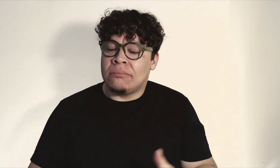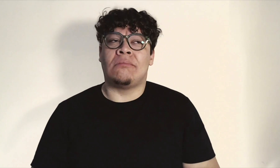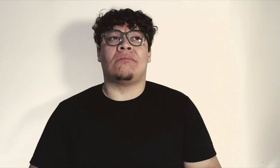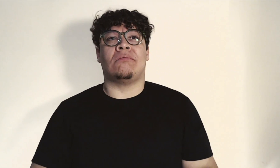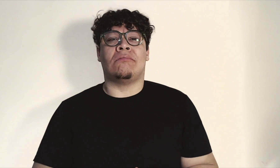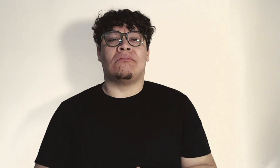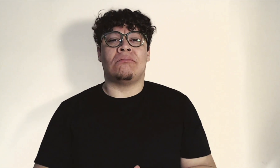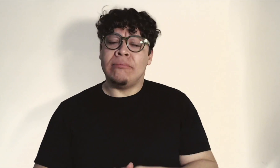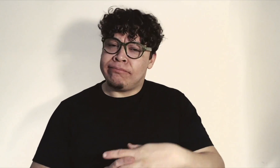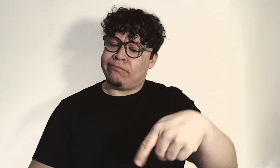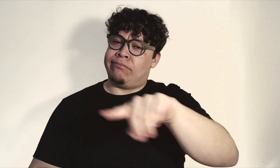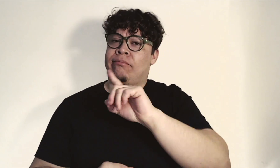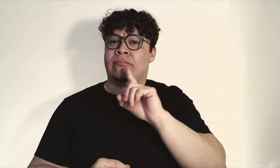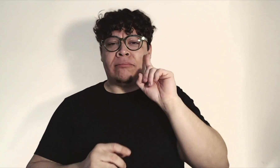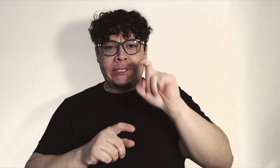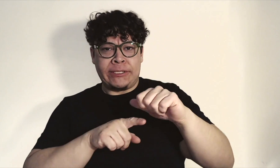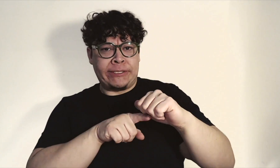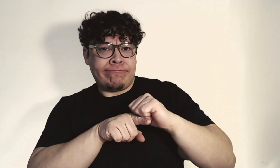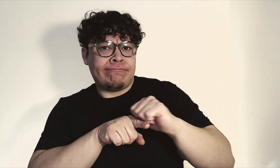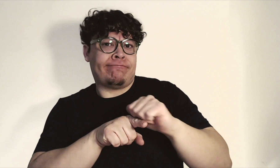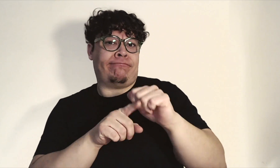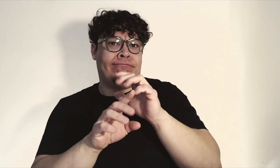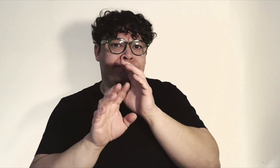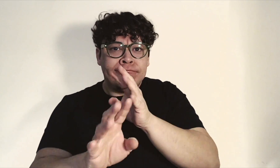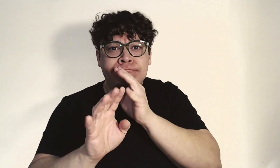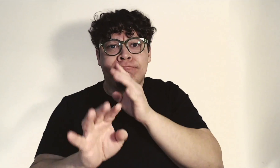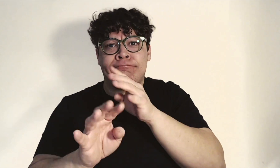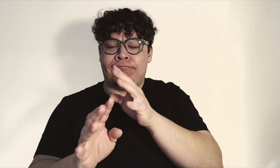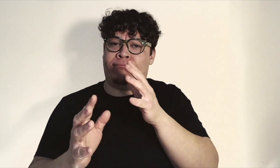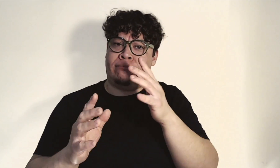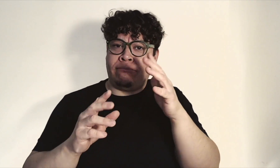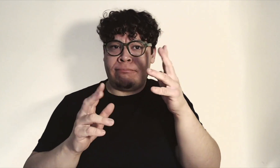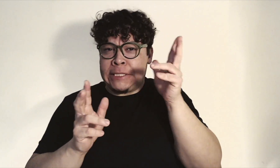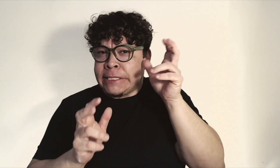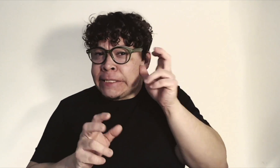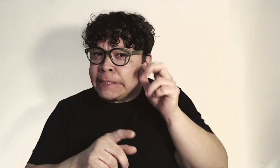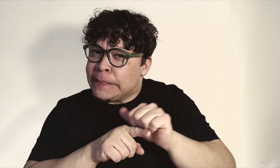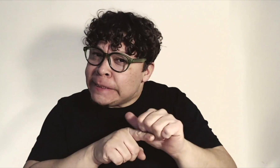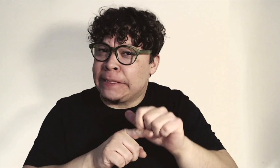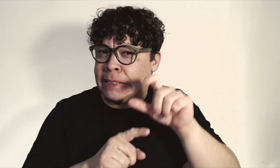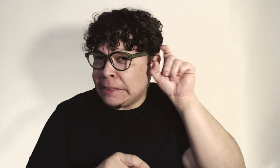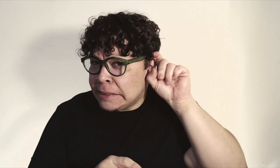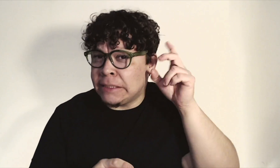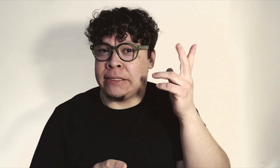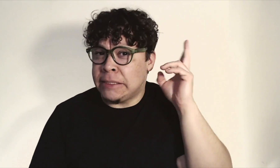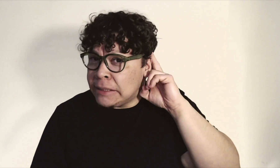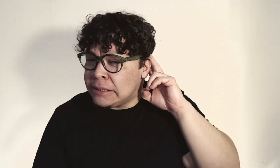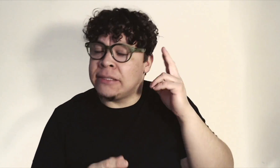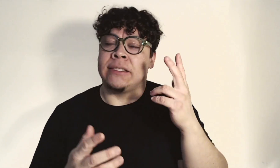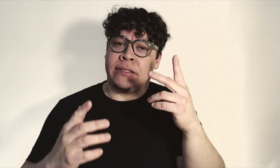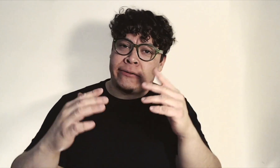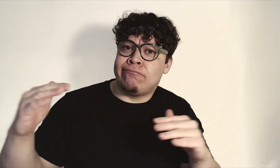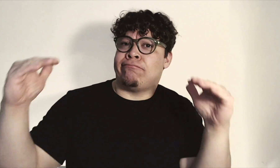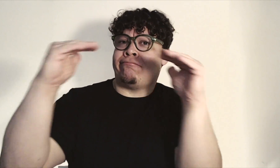and/or being expected to speak (or to constantly improve their hearing abilities with different hearing devices).